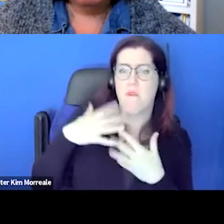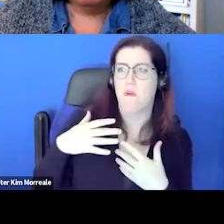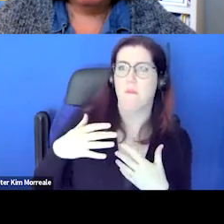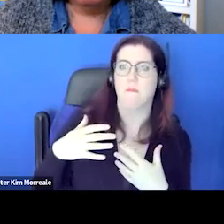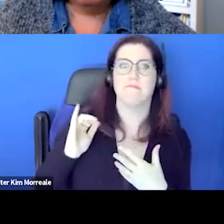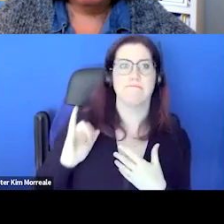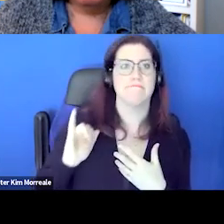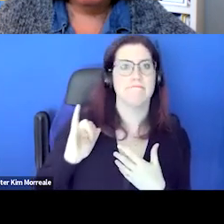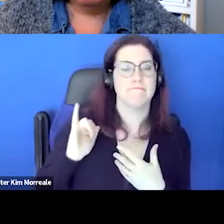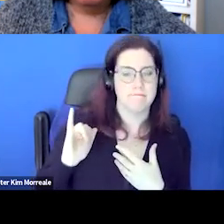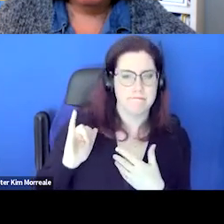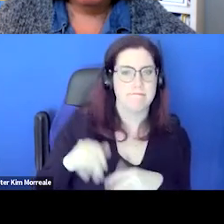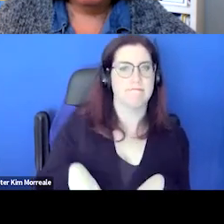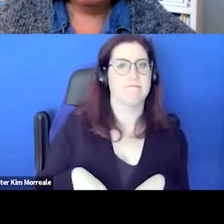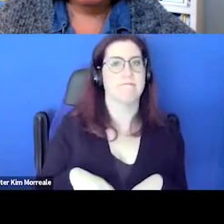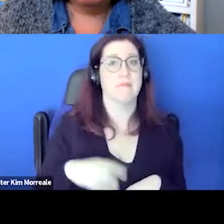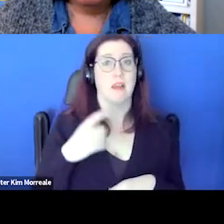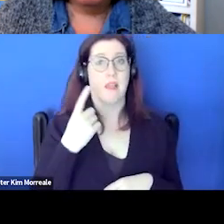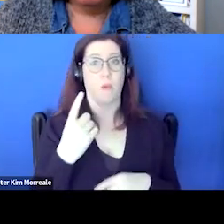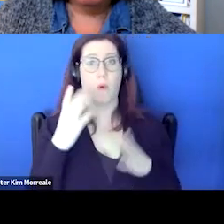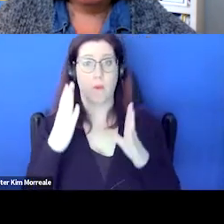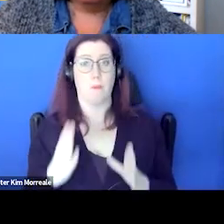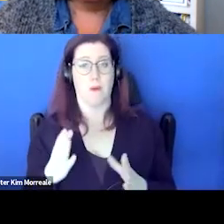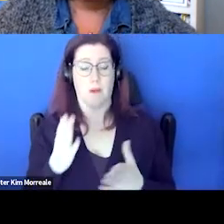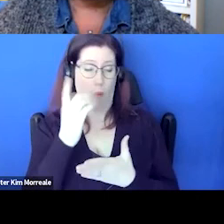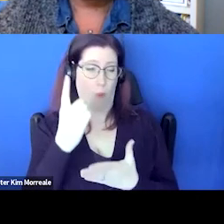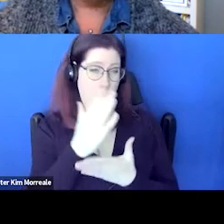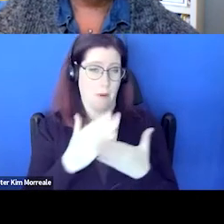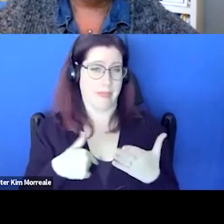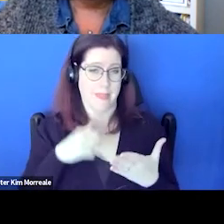And the one piece that I didn't even recognize was she said,